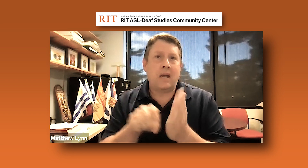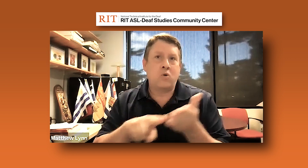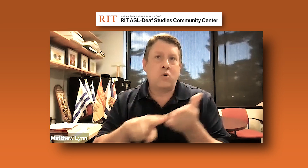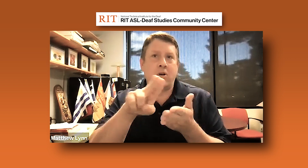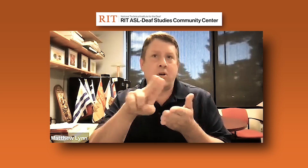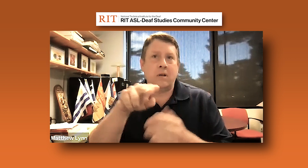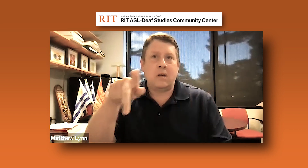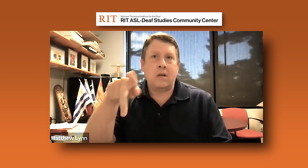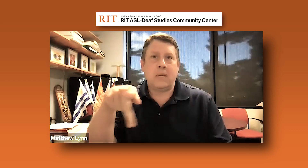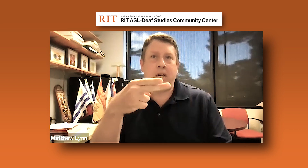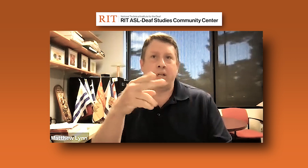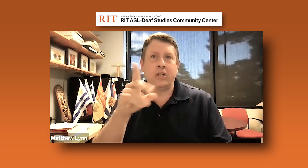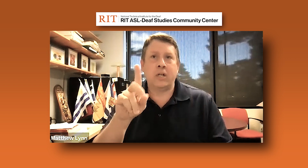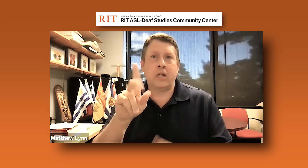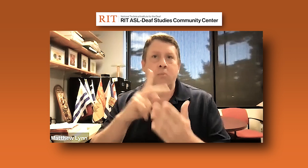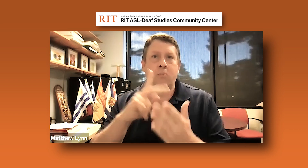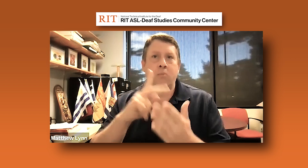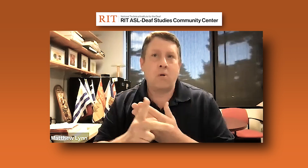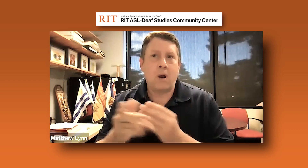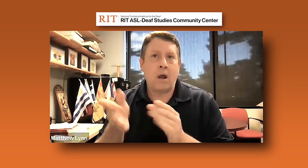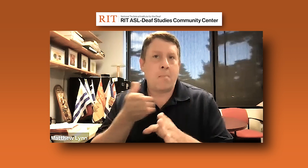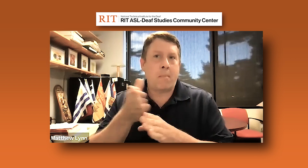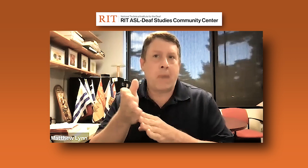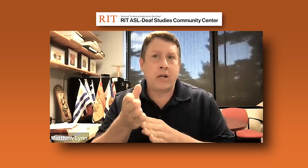at Oregon State University